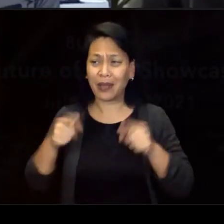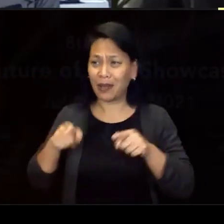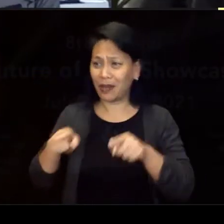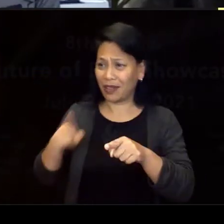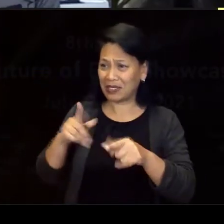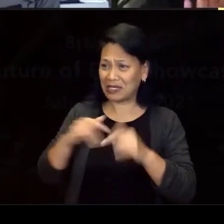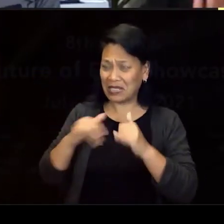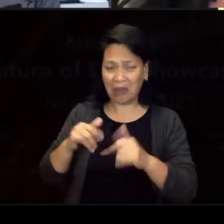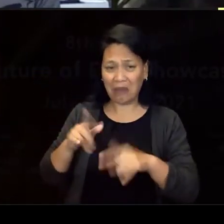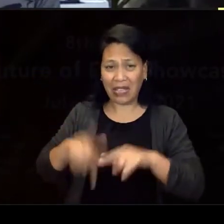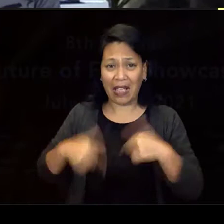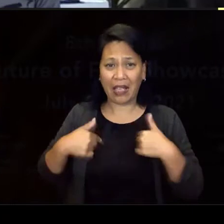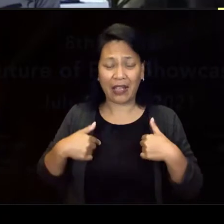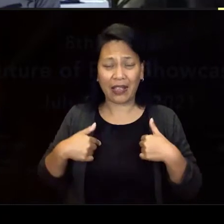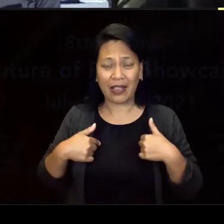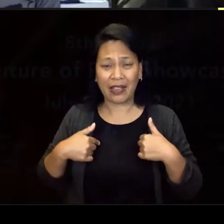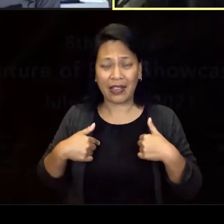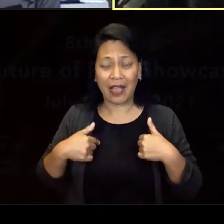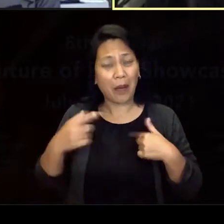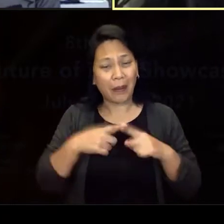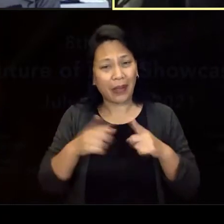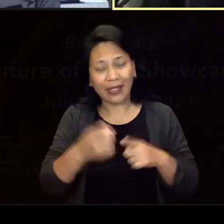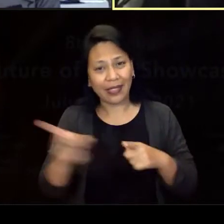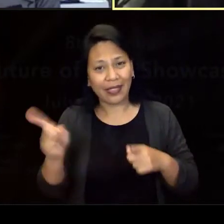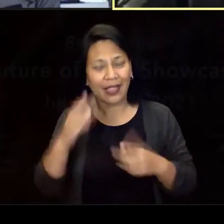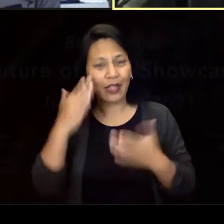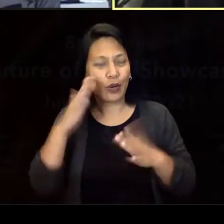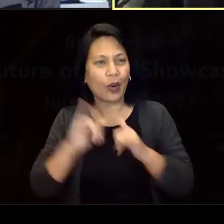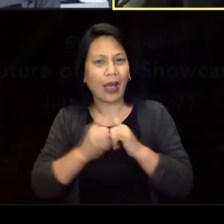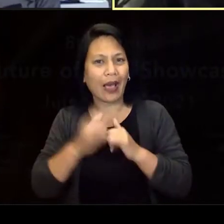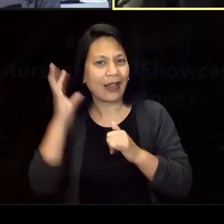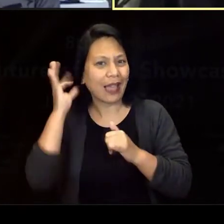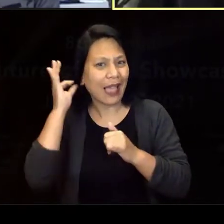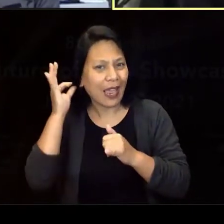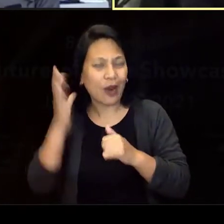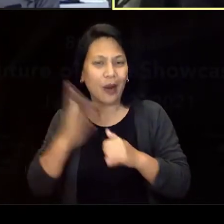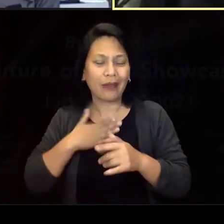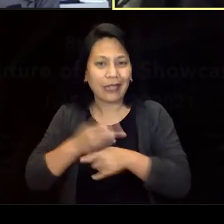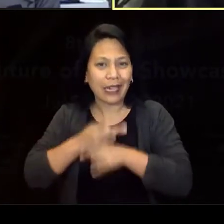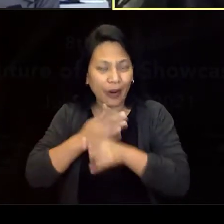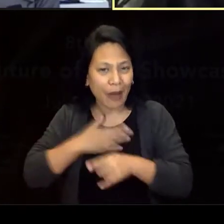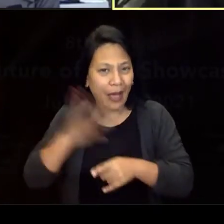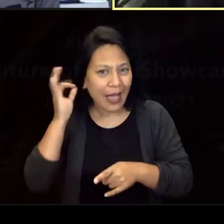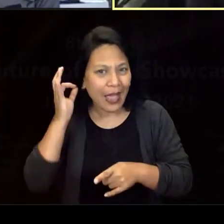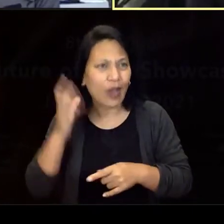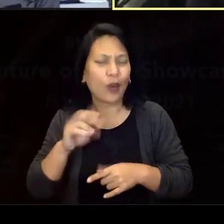But you know, folks know nothing about re-twisting locks. So I have to take care of that by myself. Right?